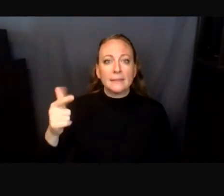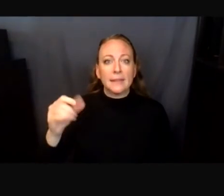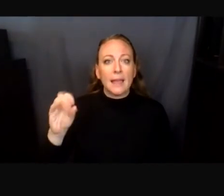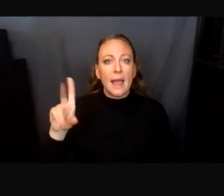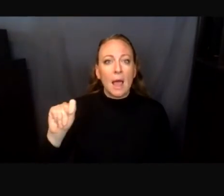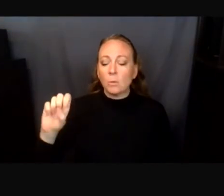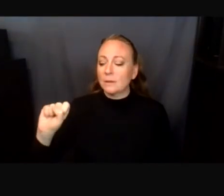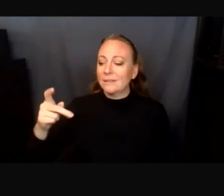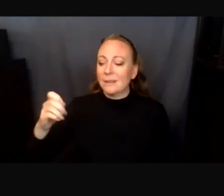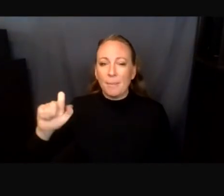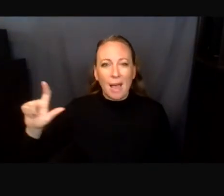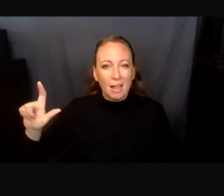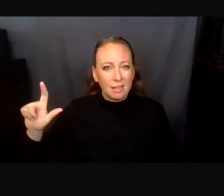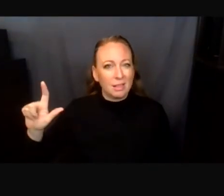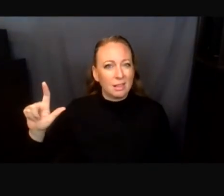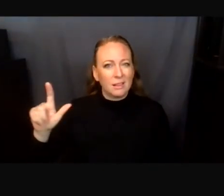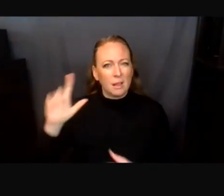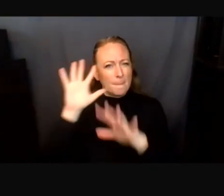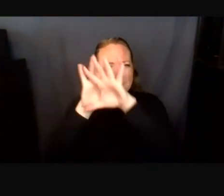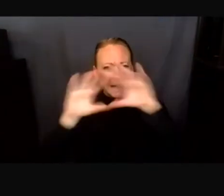The doctor told my parents that